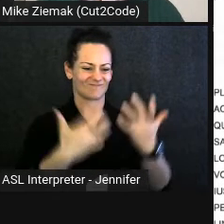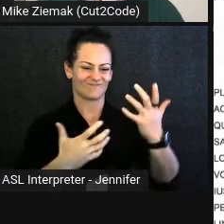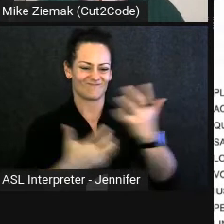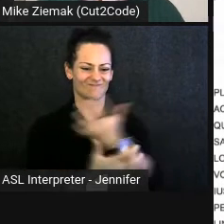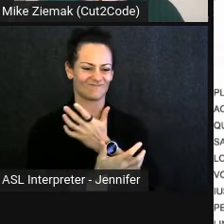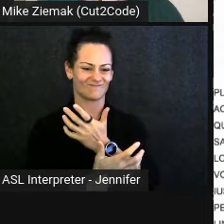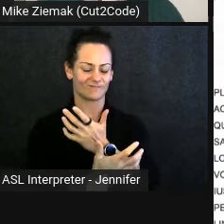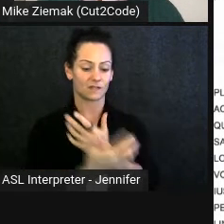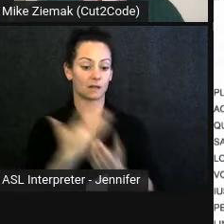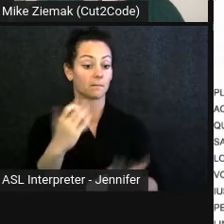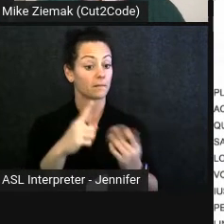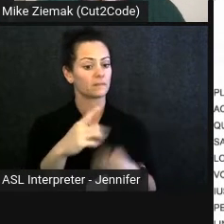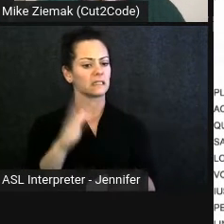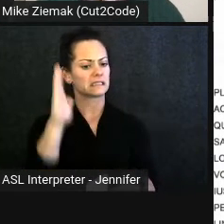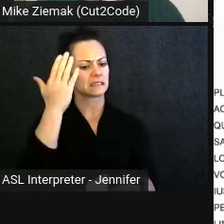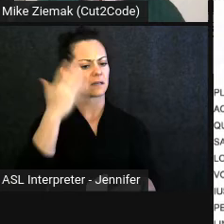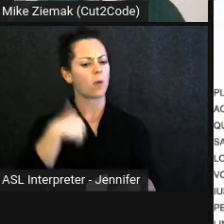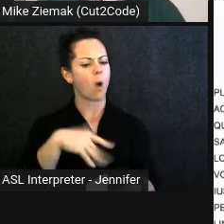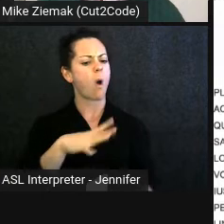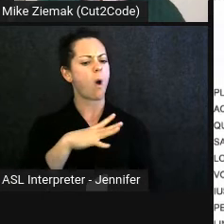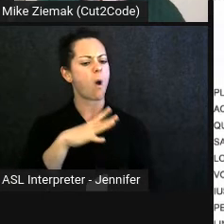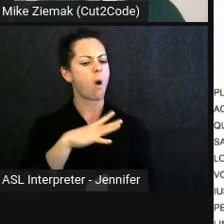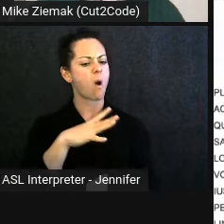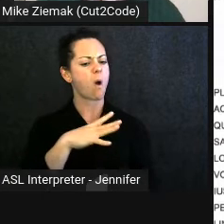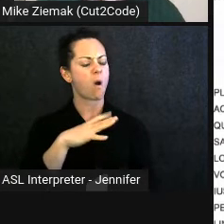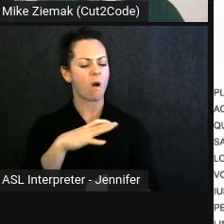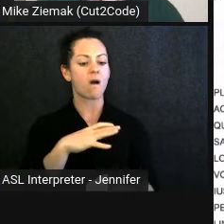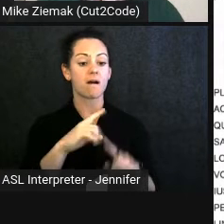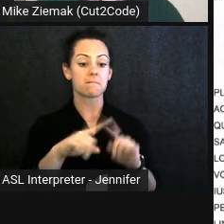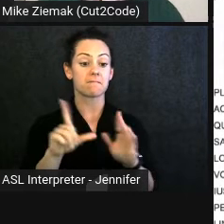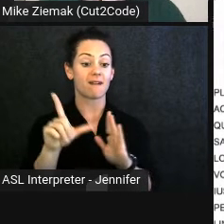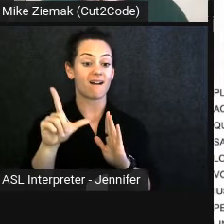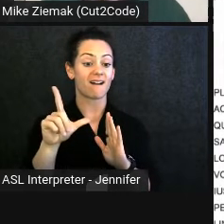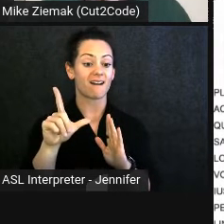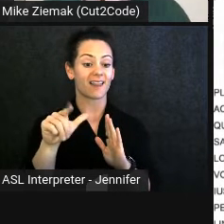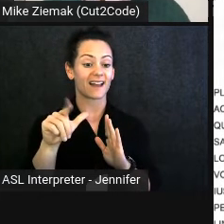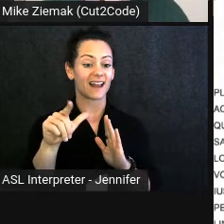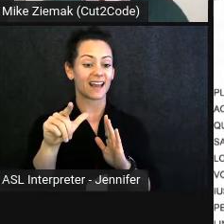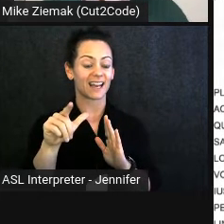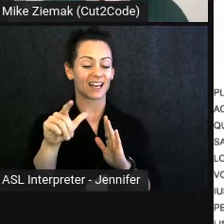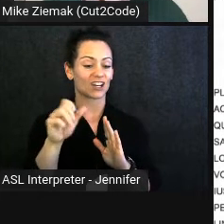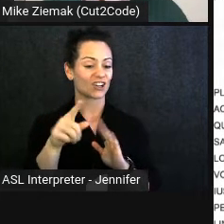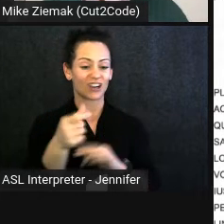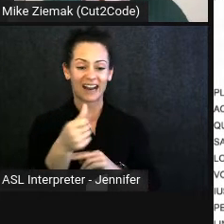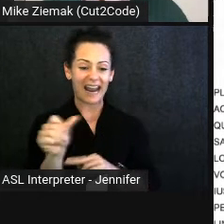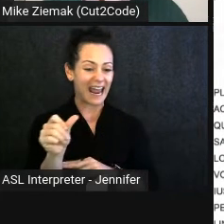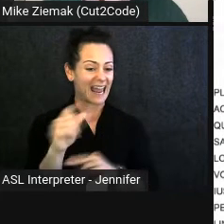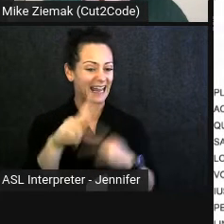at the first glance, but will be unreadable by people with various types of color blindness.